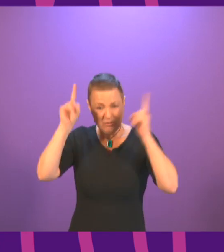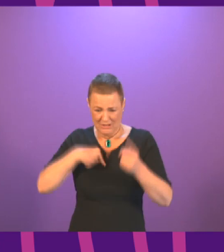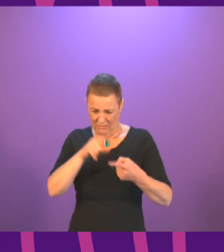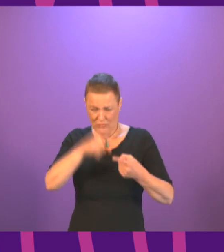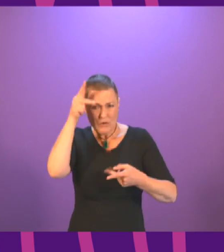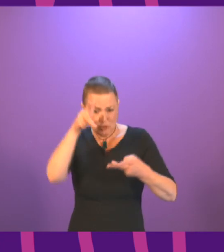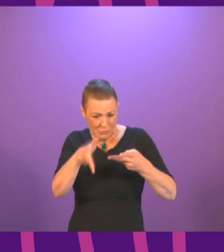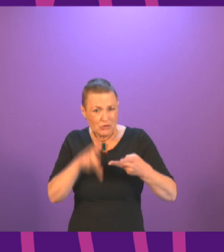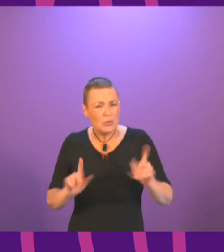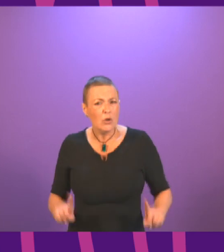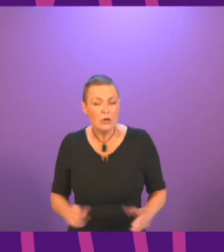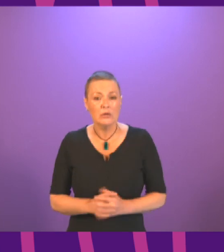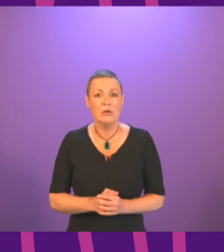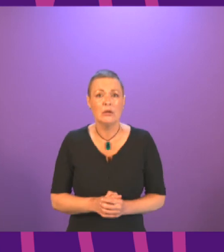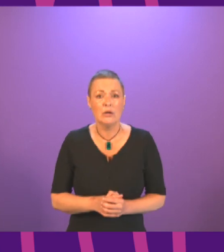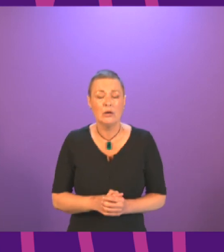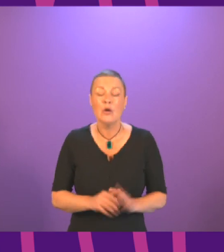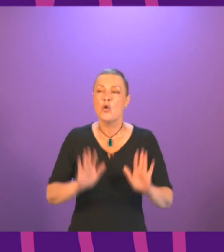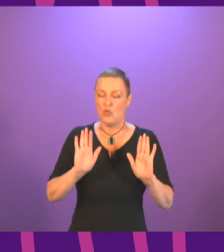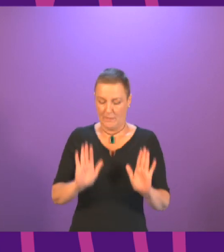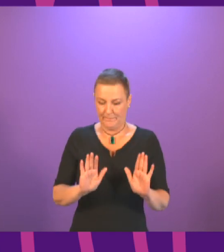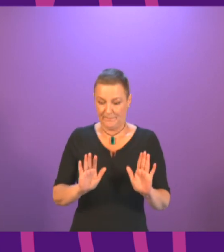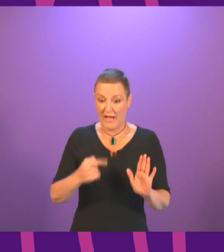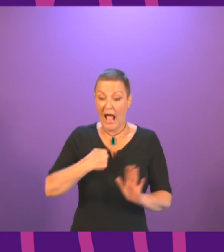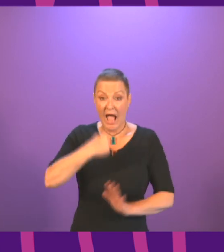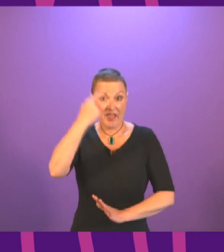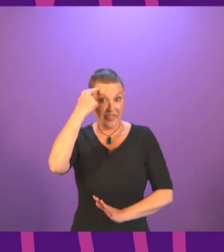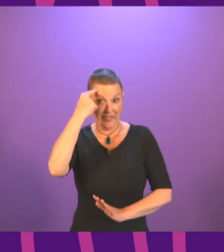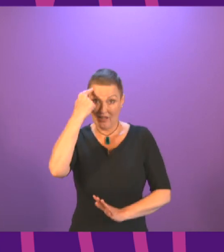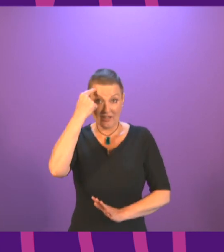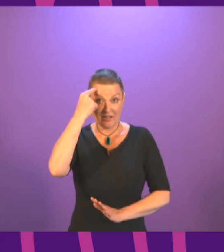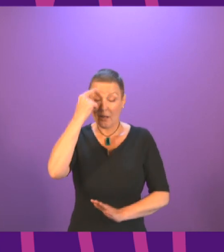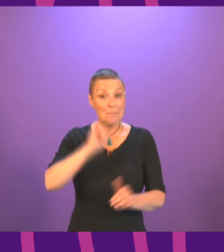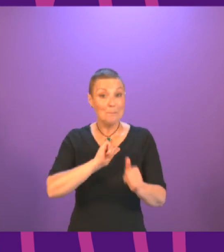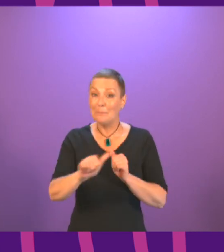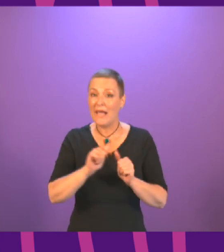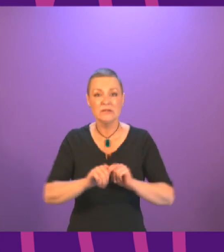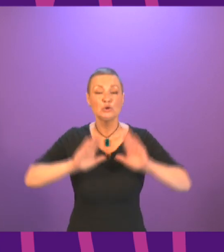The First Minister (Nicola Sturgeon): I always think that it is better not to rule